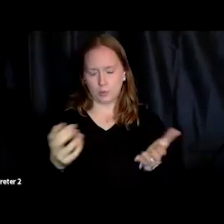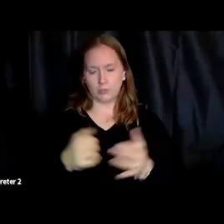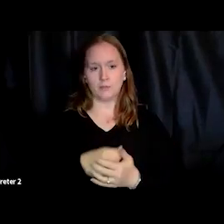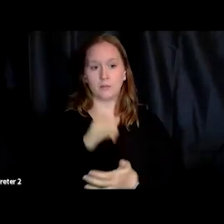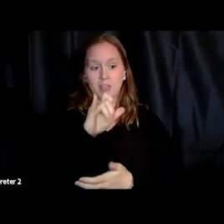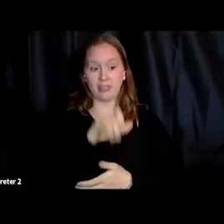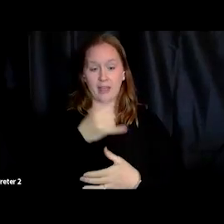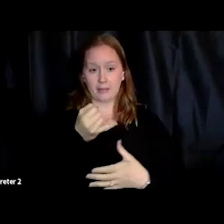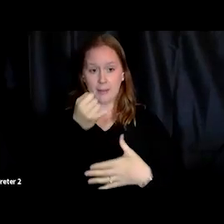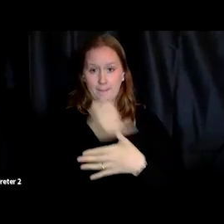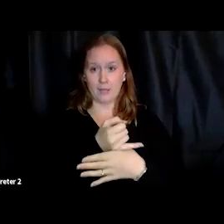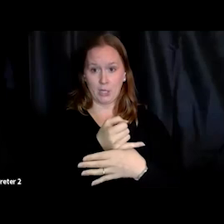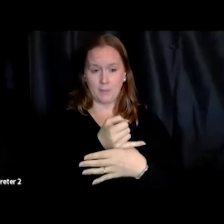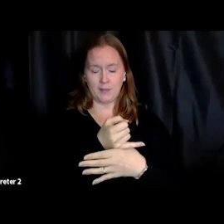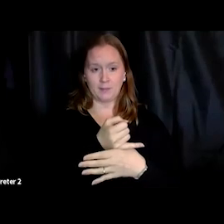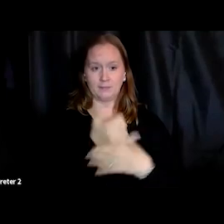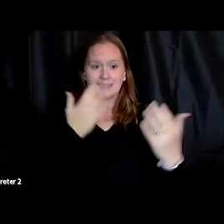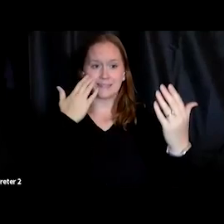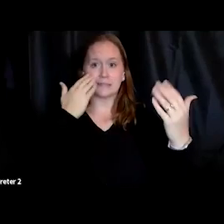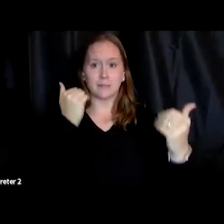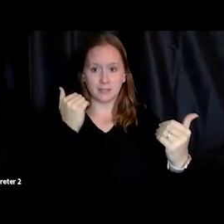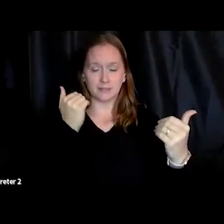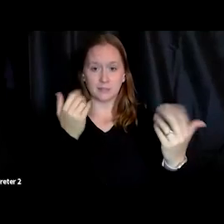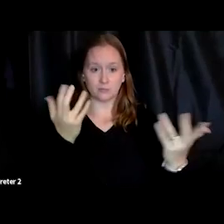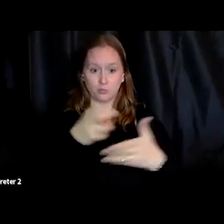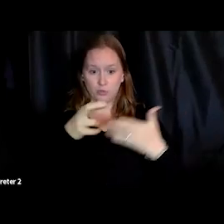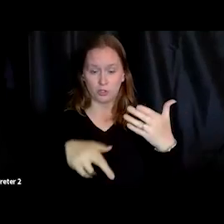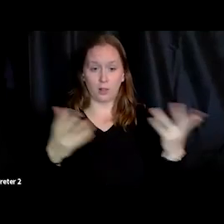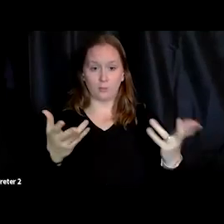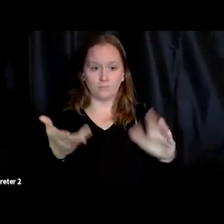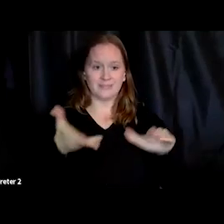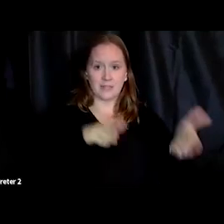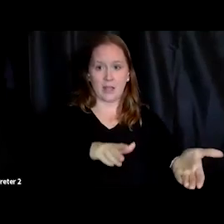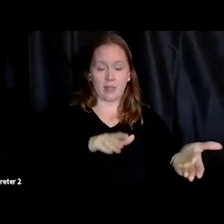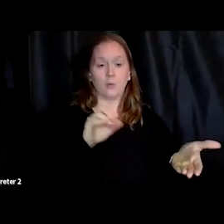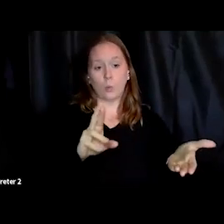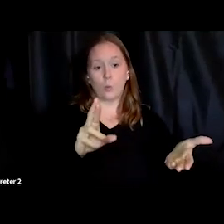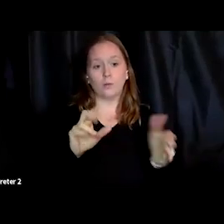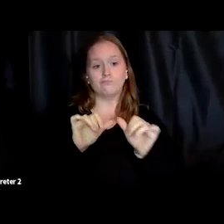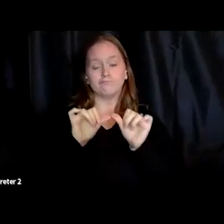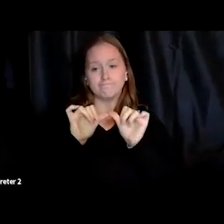is expected to result in death or has lasted or can be expected to last